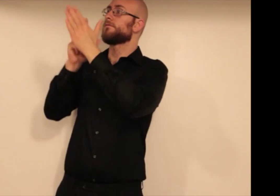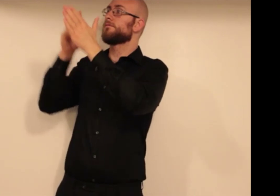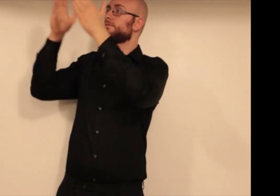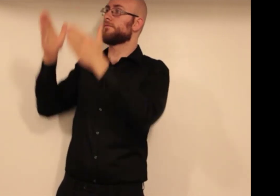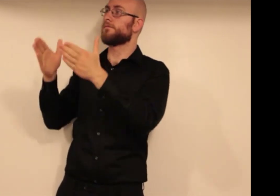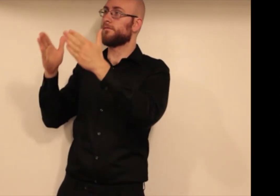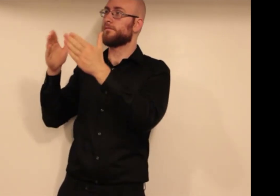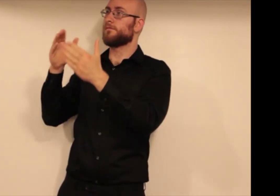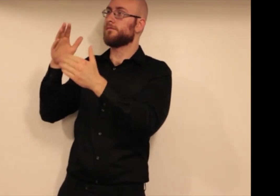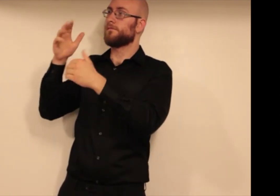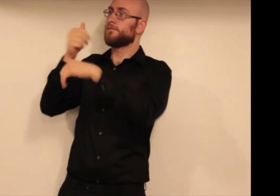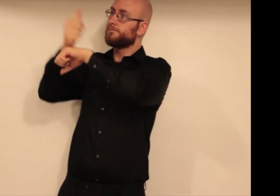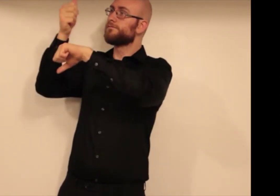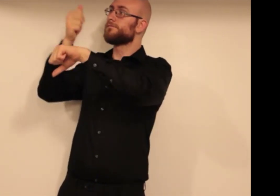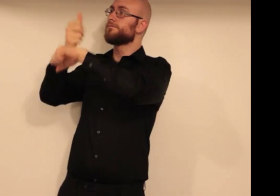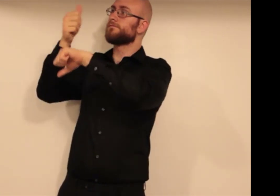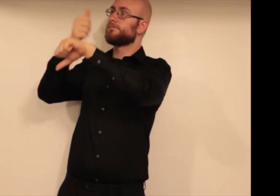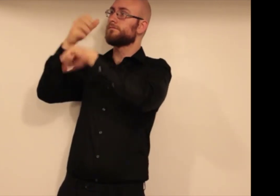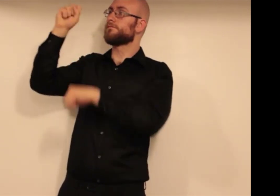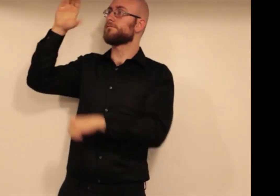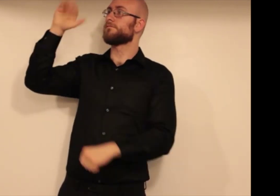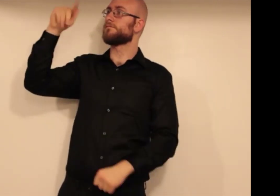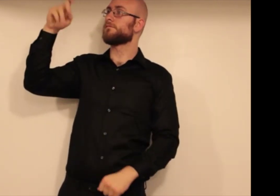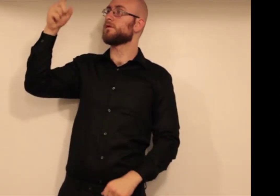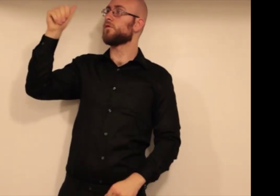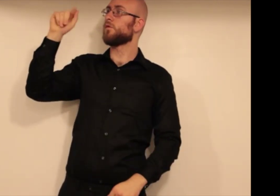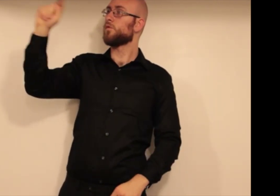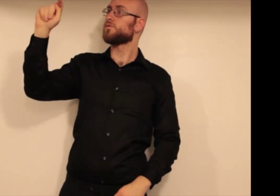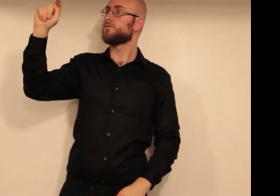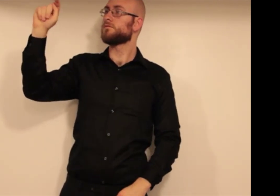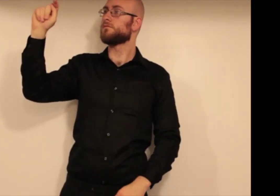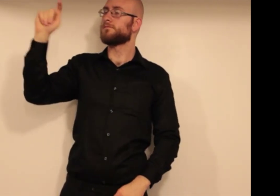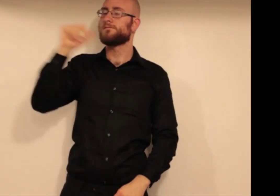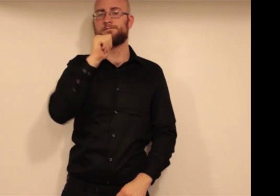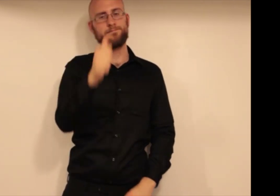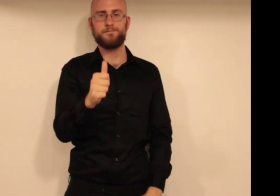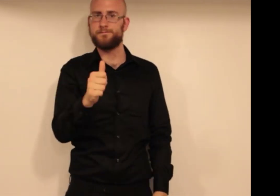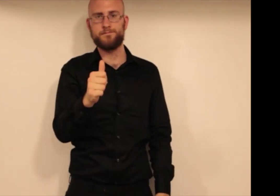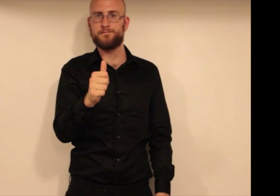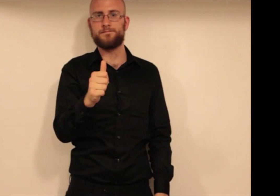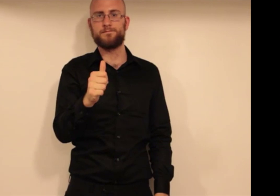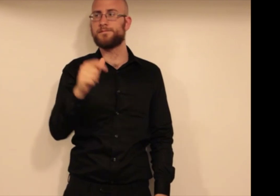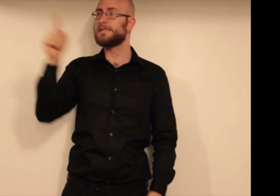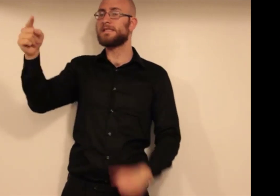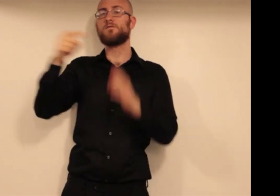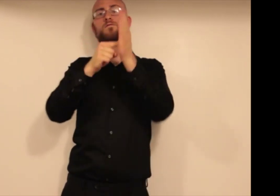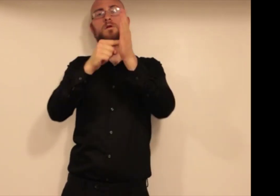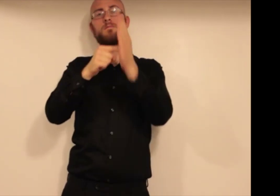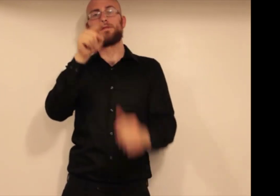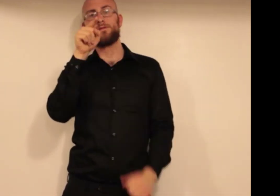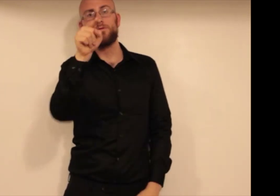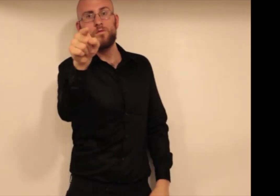Your attorney is not your scapegoat, he represents you.